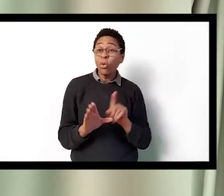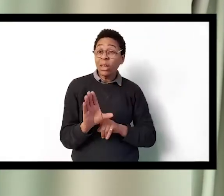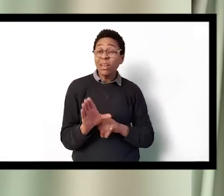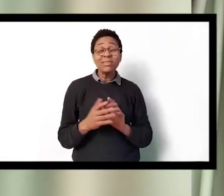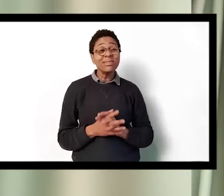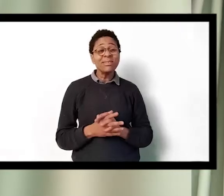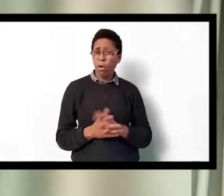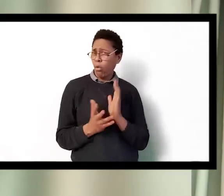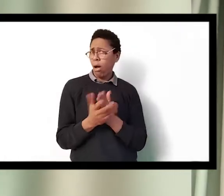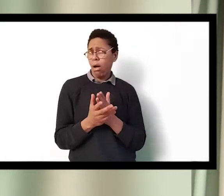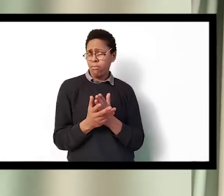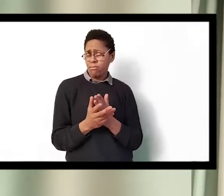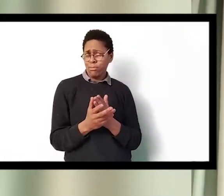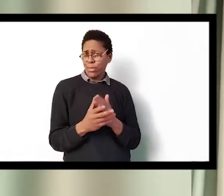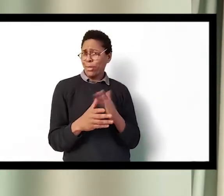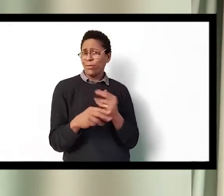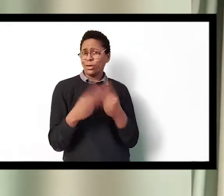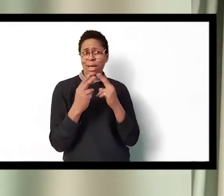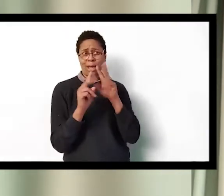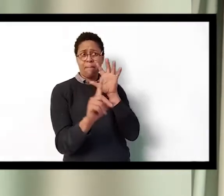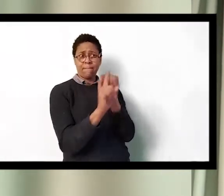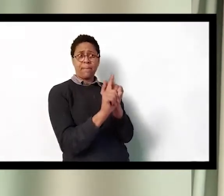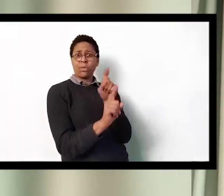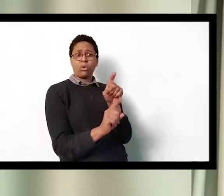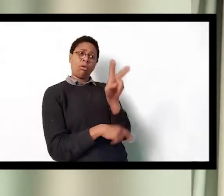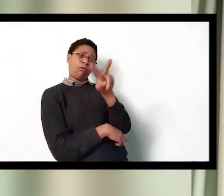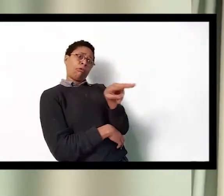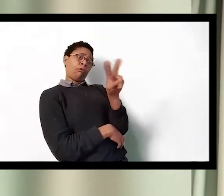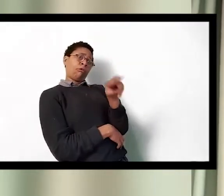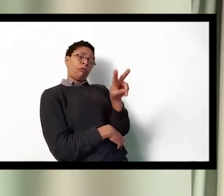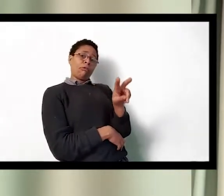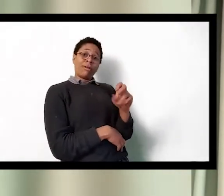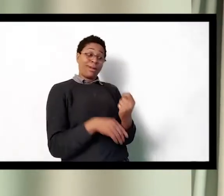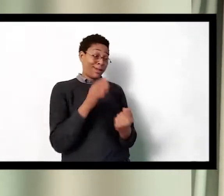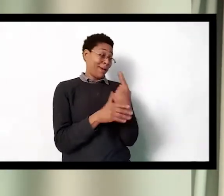It was literally true that day I saw you and it actually did happen, last month.